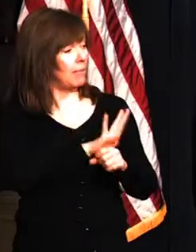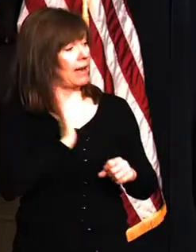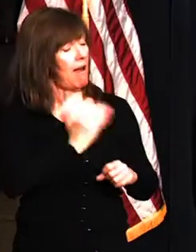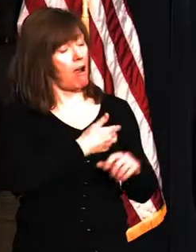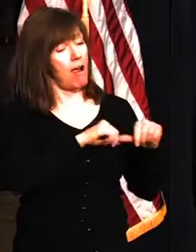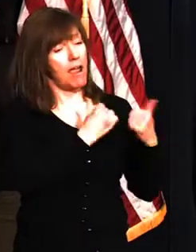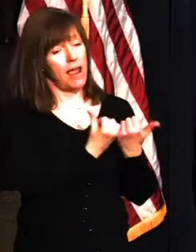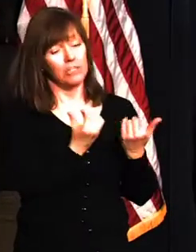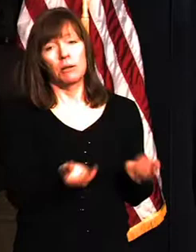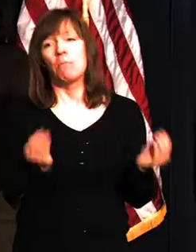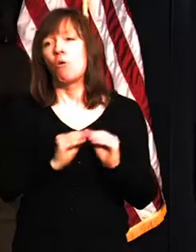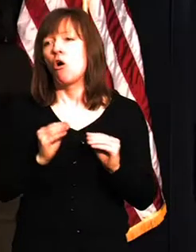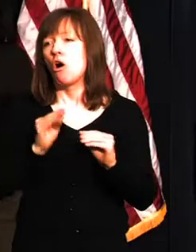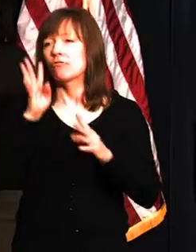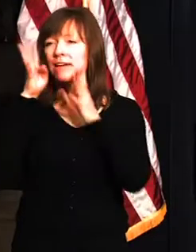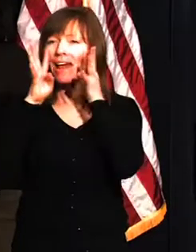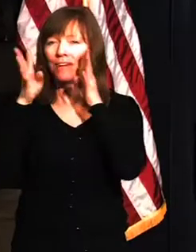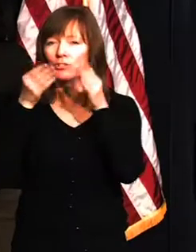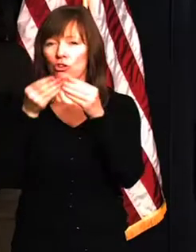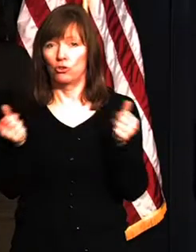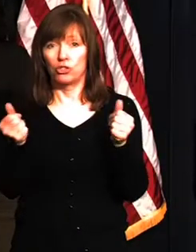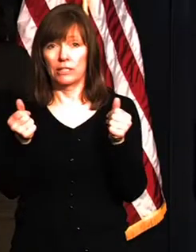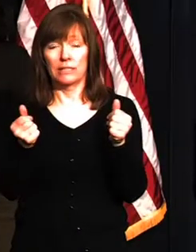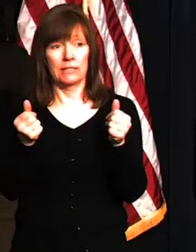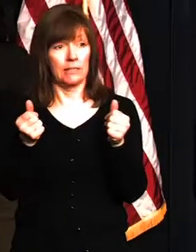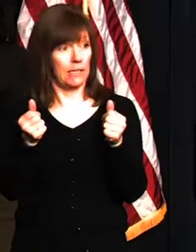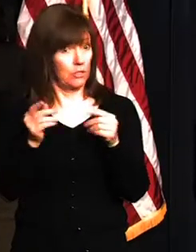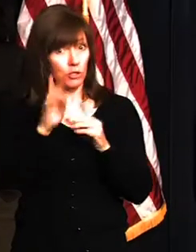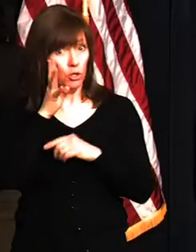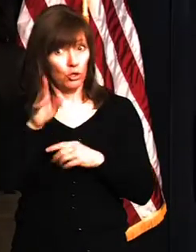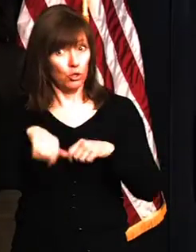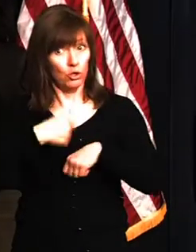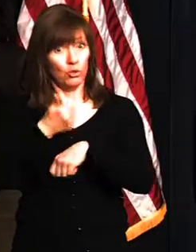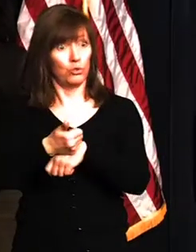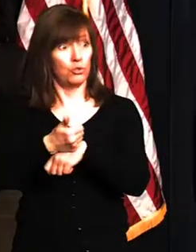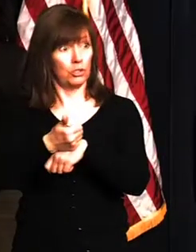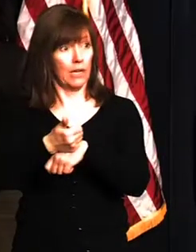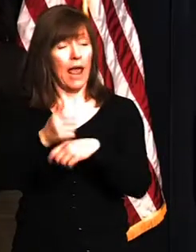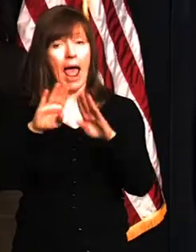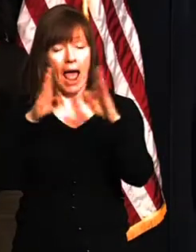for individuals and families. The solution is housing with supported services customized